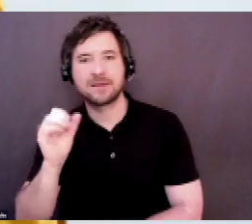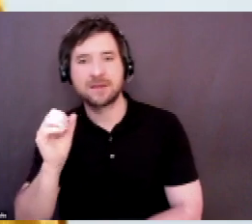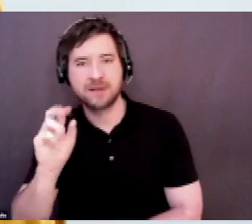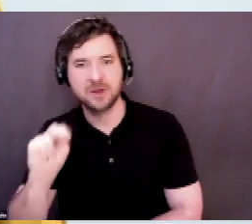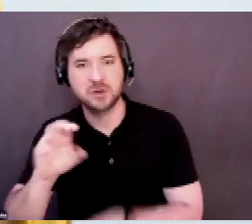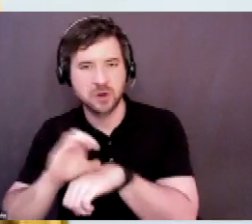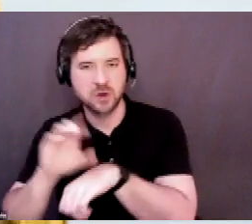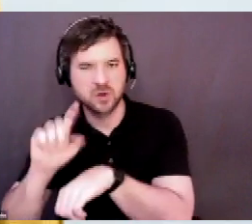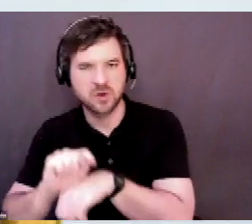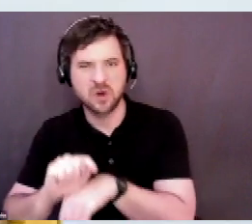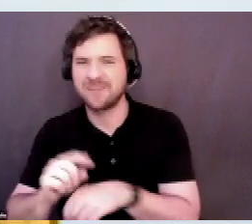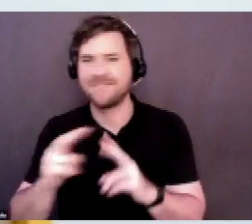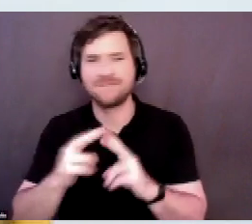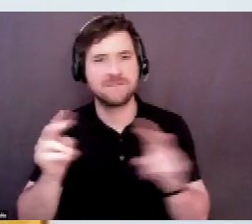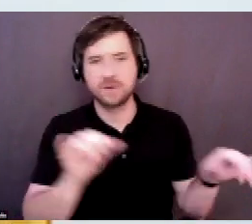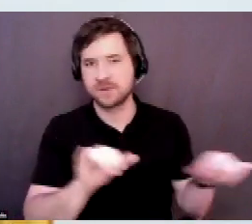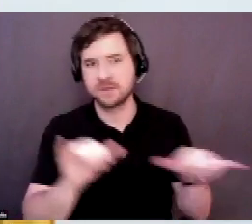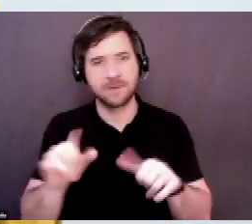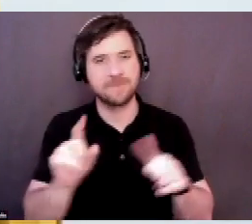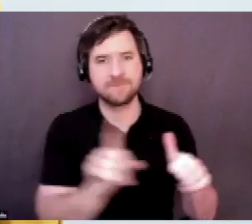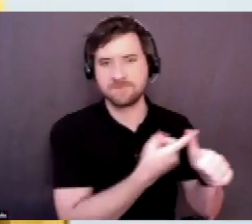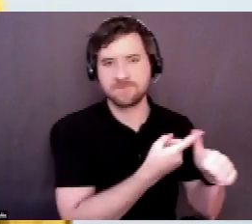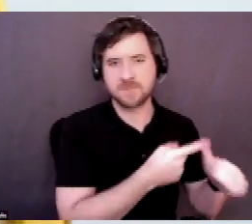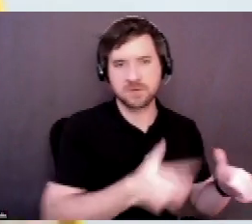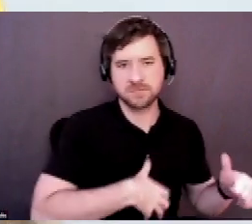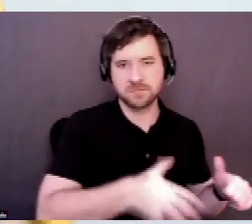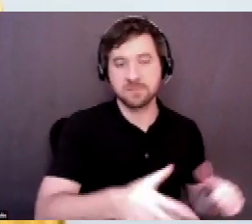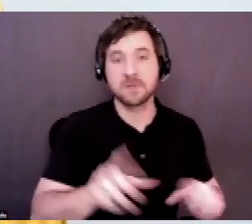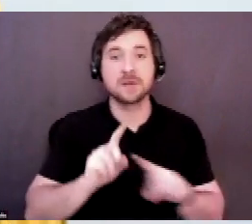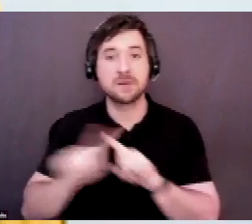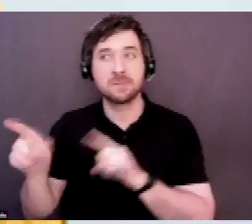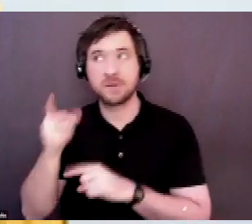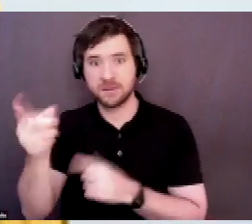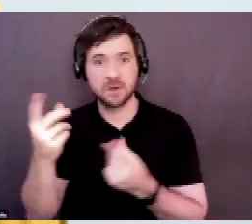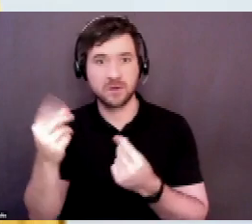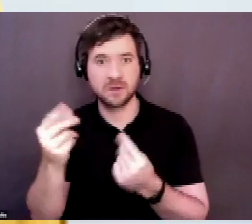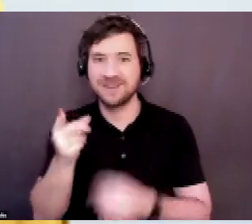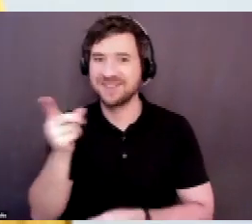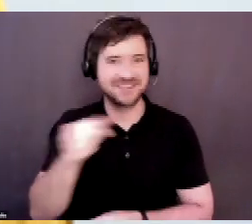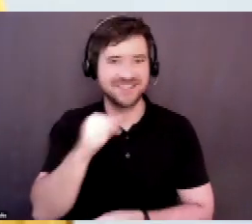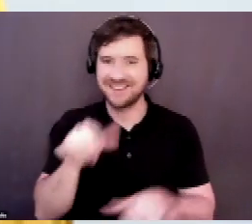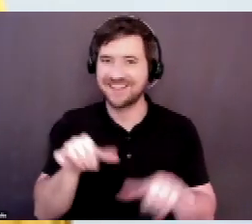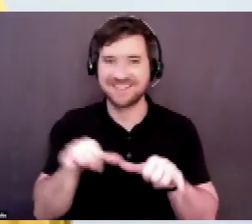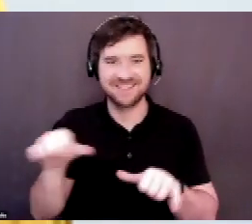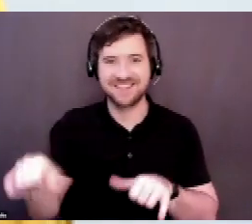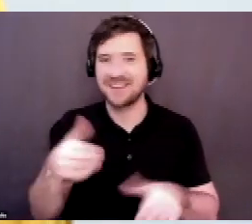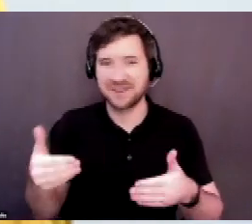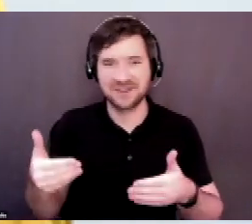But the difference for me in this pregnancy was she didn't stay newborn diapers for three or four months.